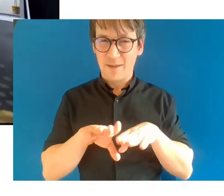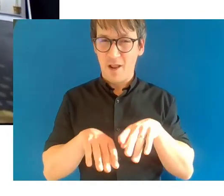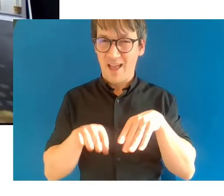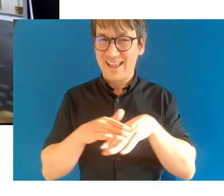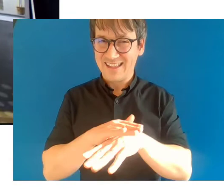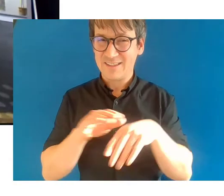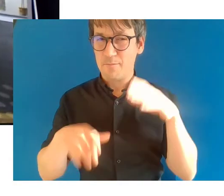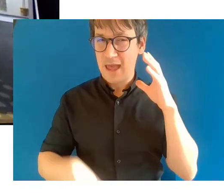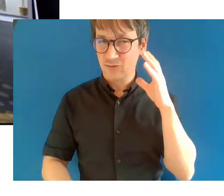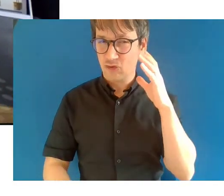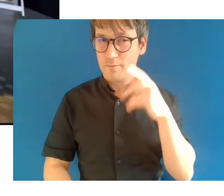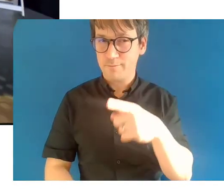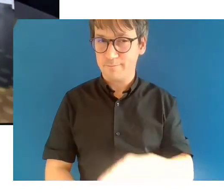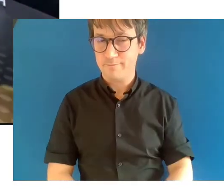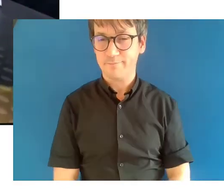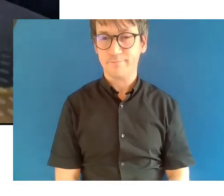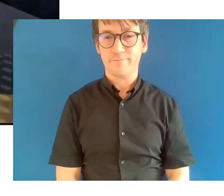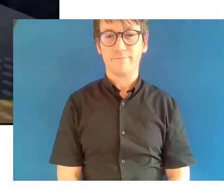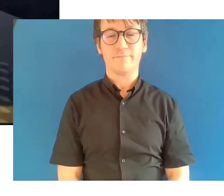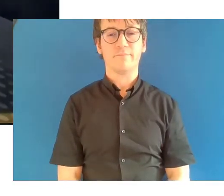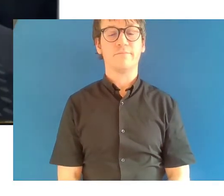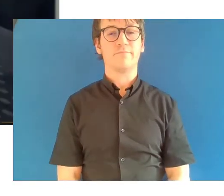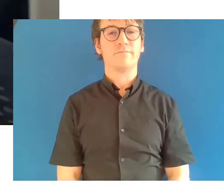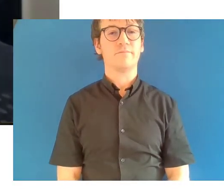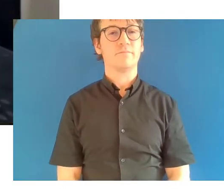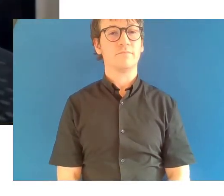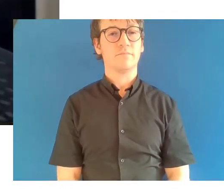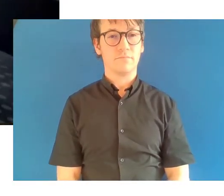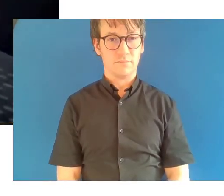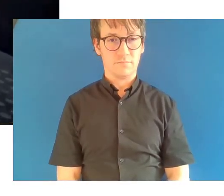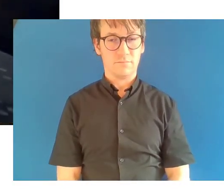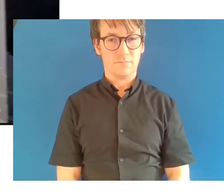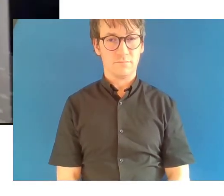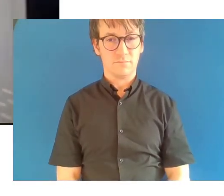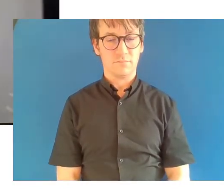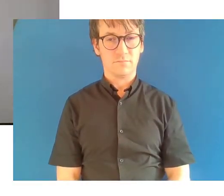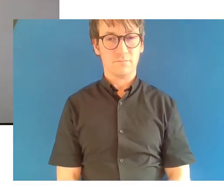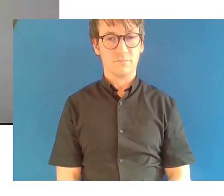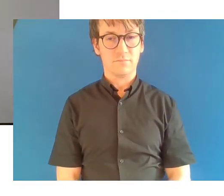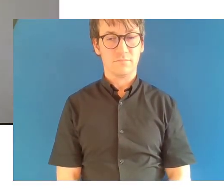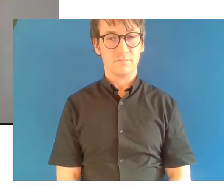to stand.